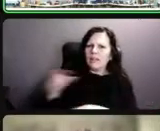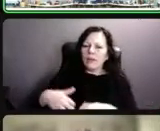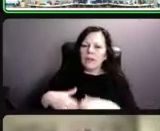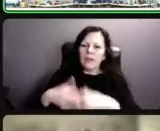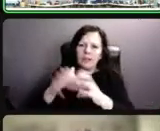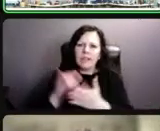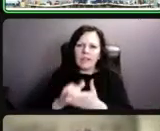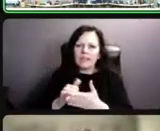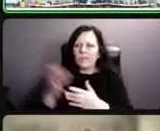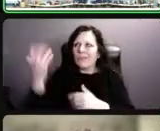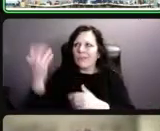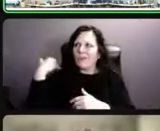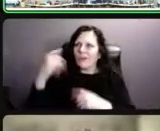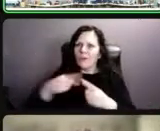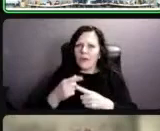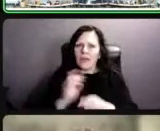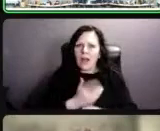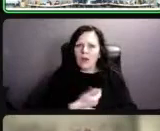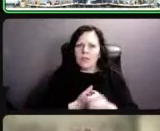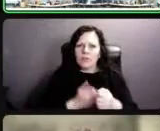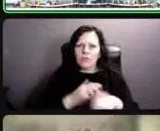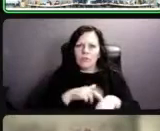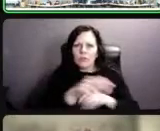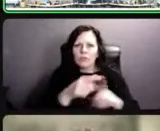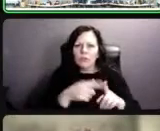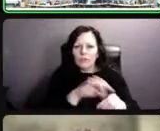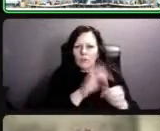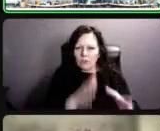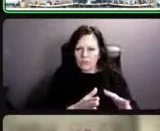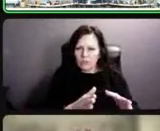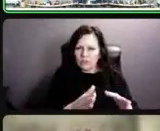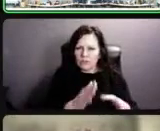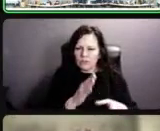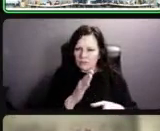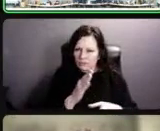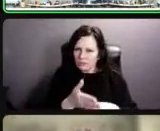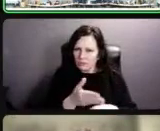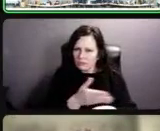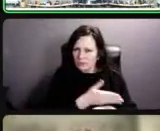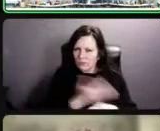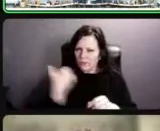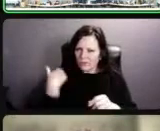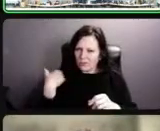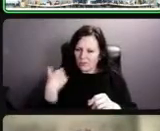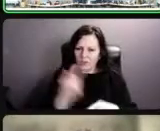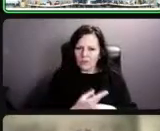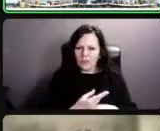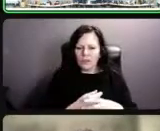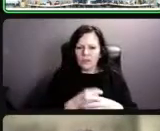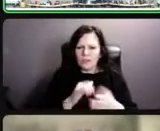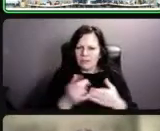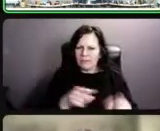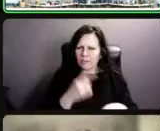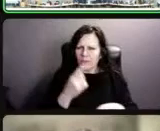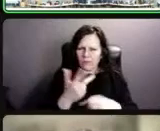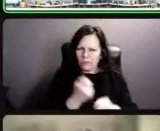BECAUSE YOU GUYS ARE VERY SIMILAR. IF MEMORY SERVES THEY WERE